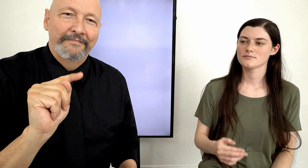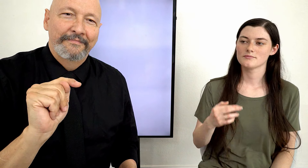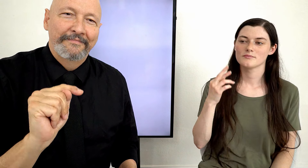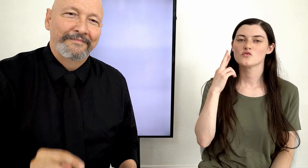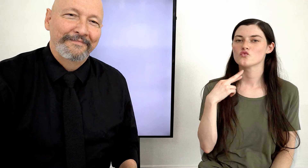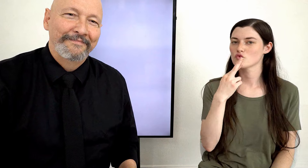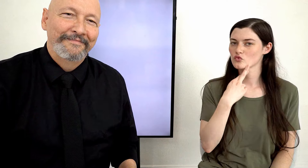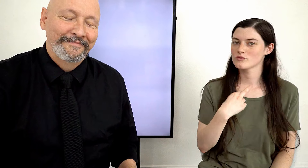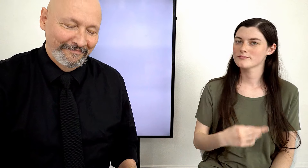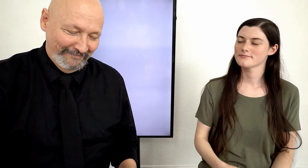restaurant